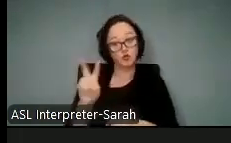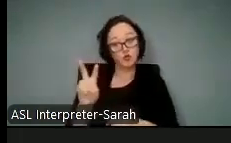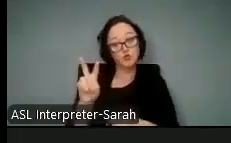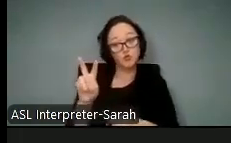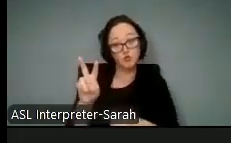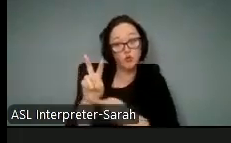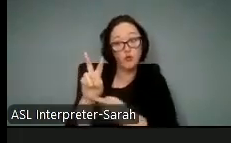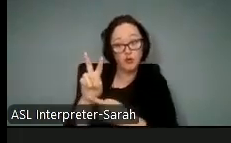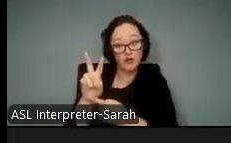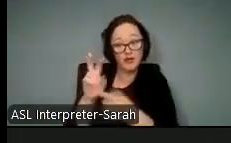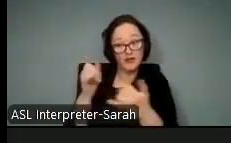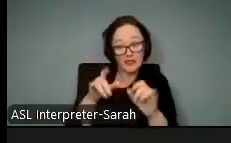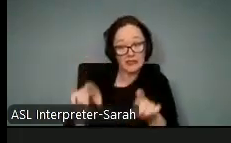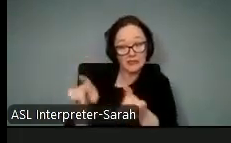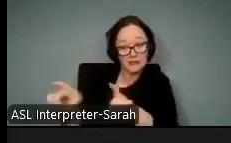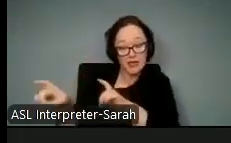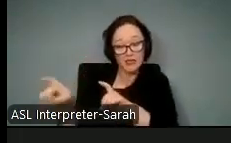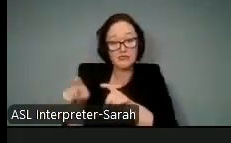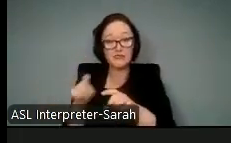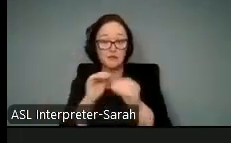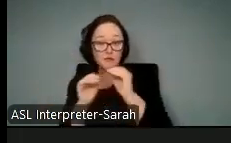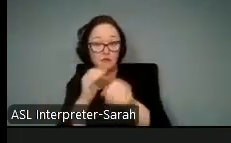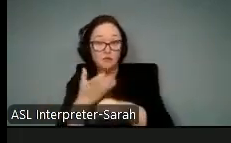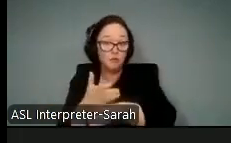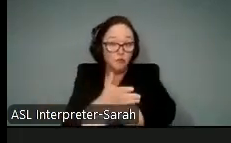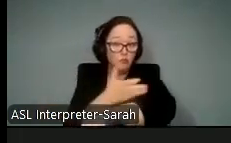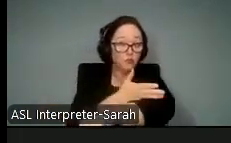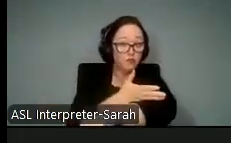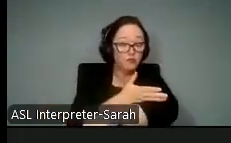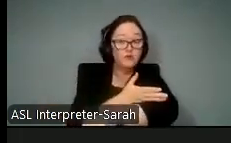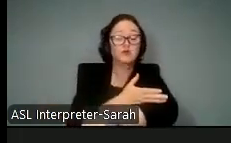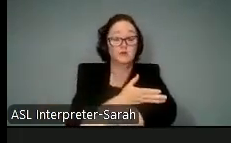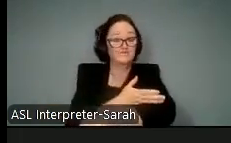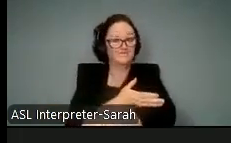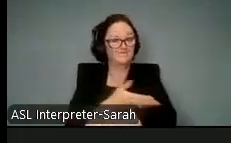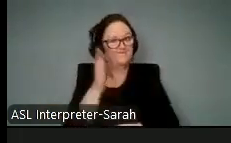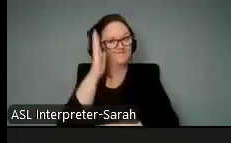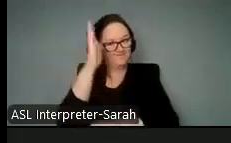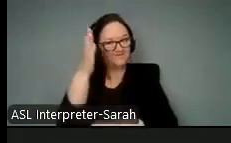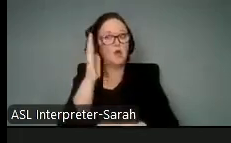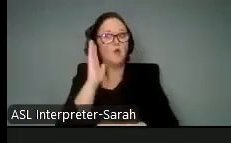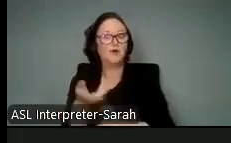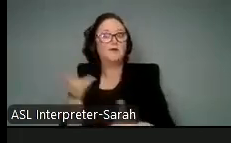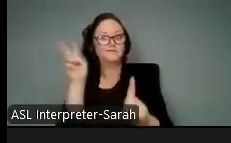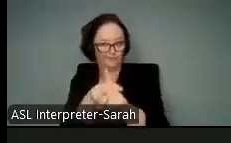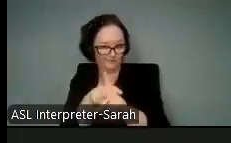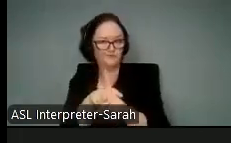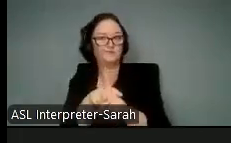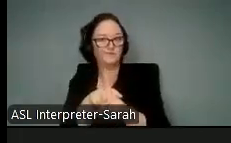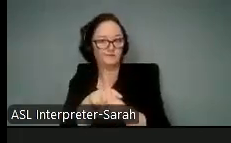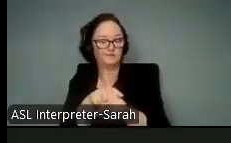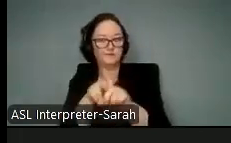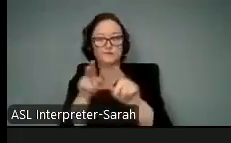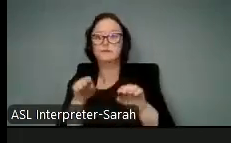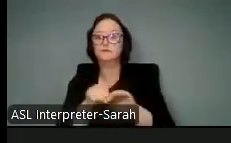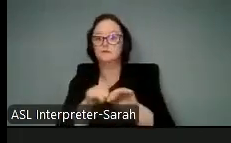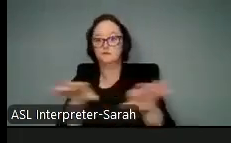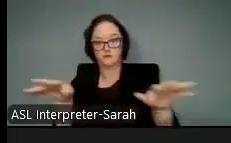work out the kinks and improve it, it's likely that in the future we're going to see that adopted, so we want to make sure we know what we're supposed to be doing now.